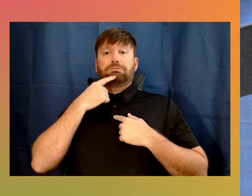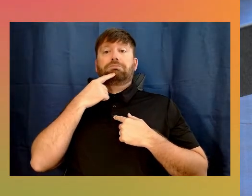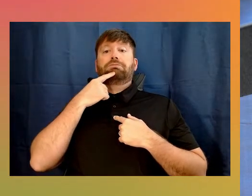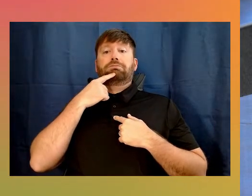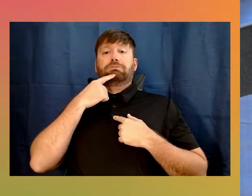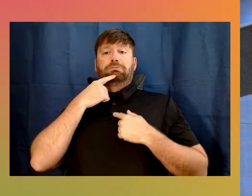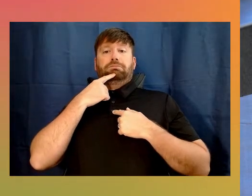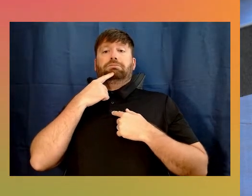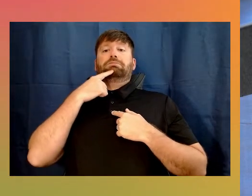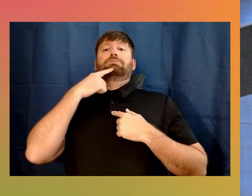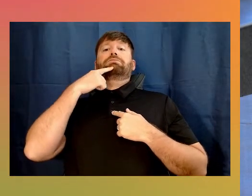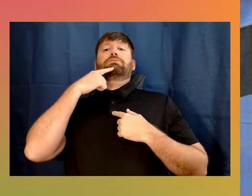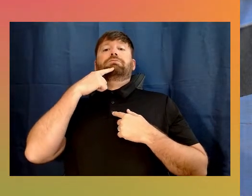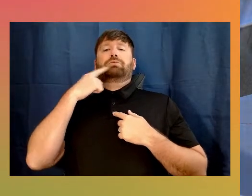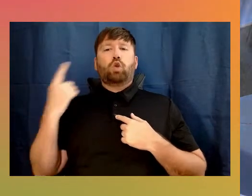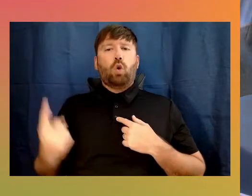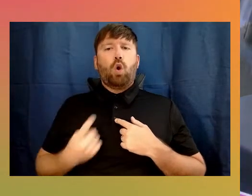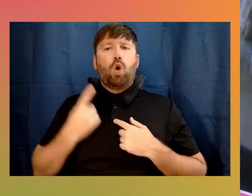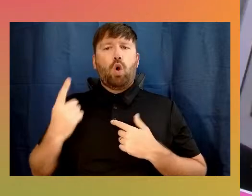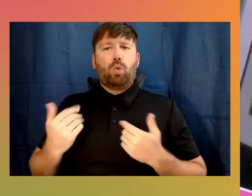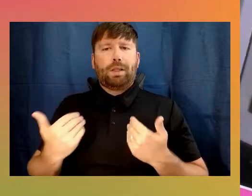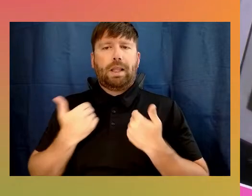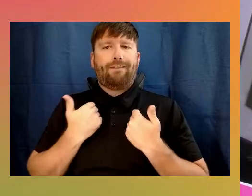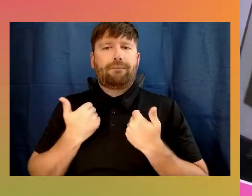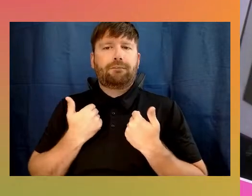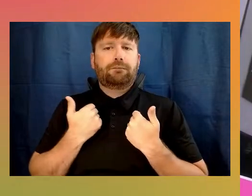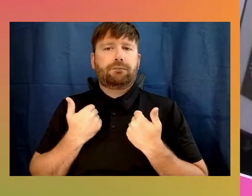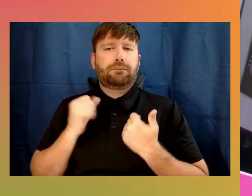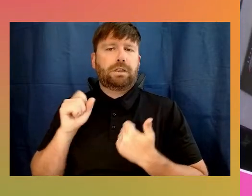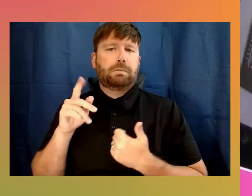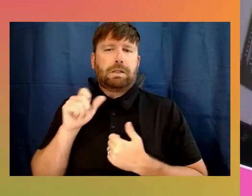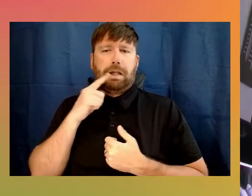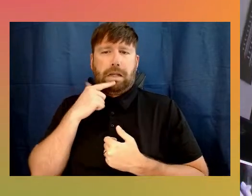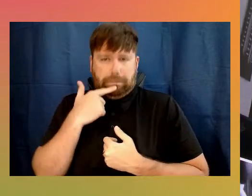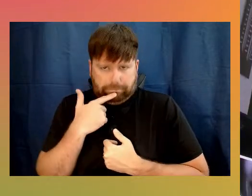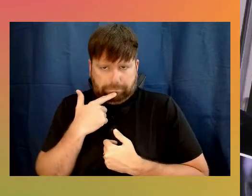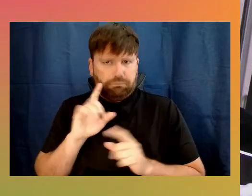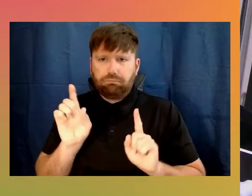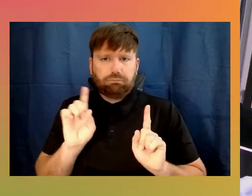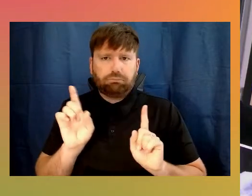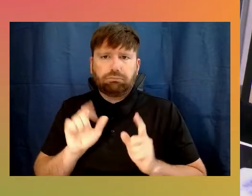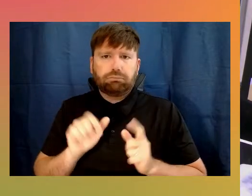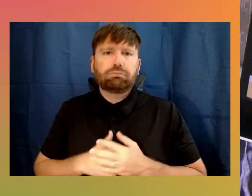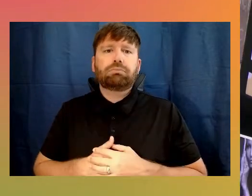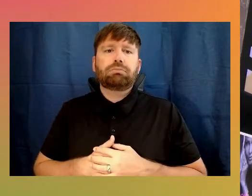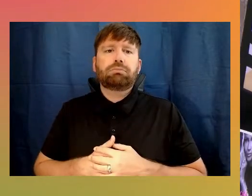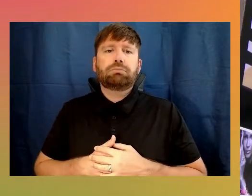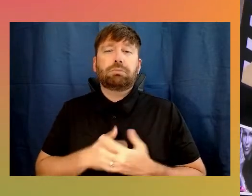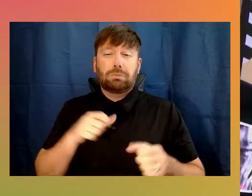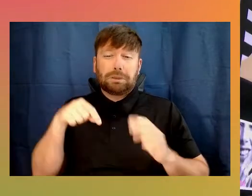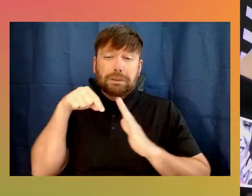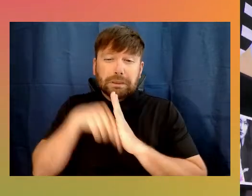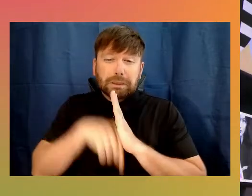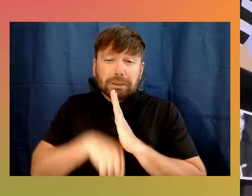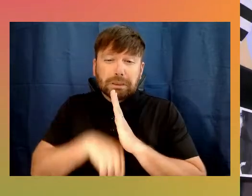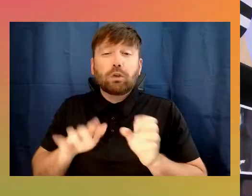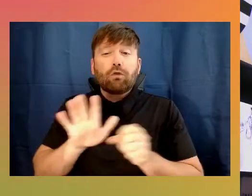BRIDGE POSE. THE CHEST IS MOVING TOWARD THE CHIN, BUT THE CHIN IS MOVING AWAY FROM THE CHEST, SO THERE'S